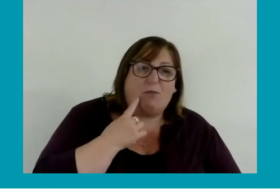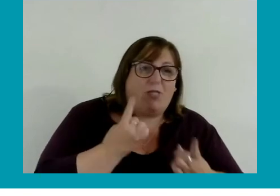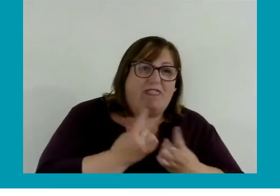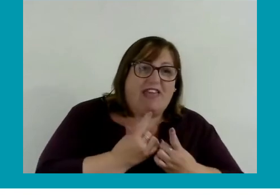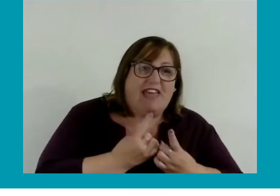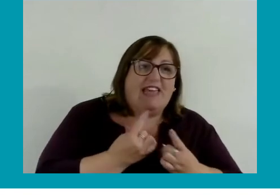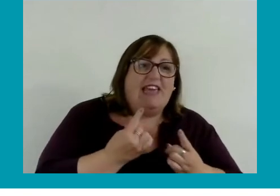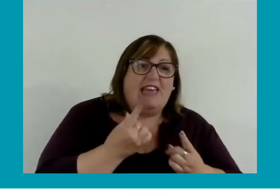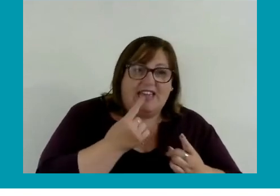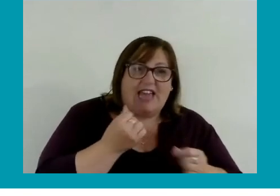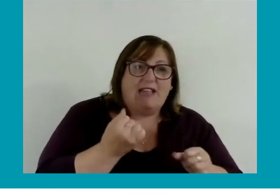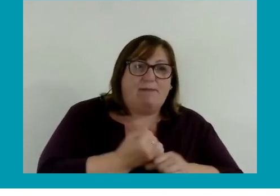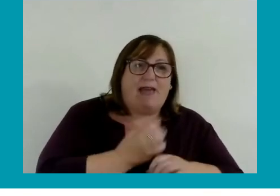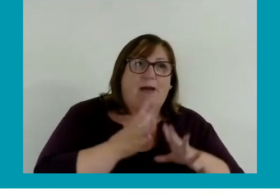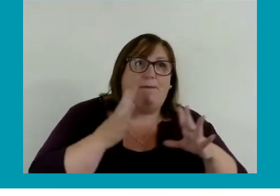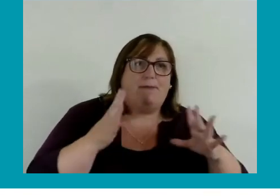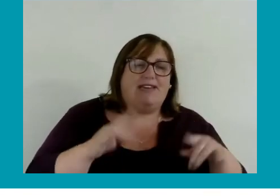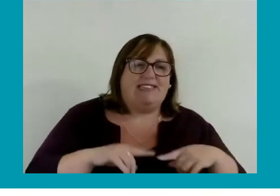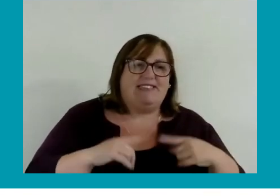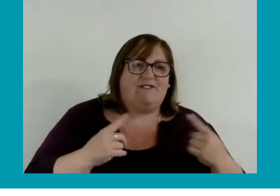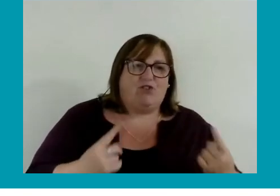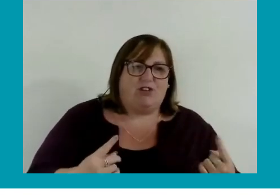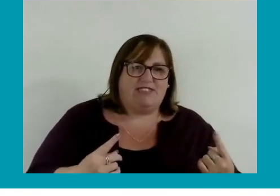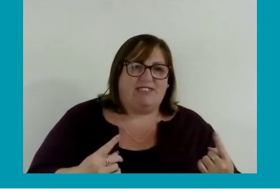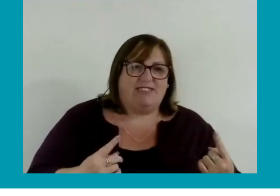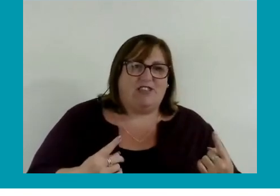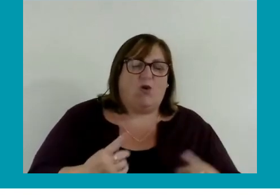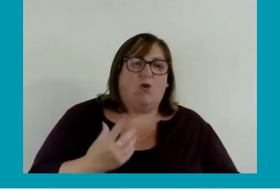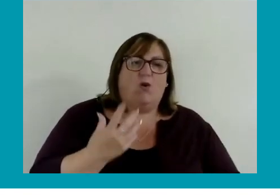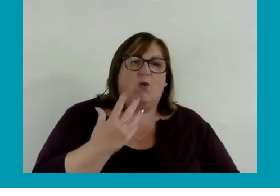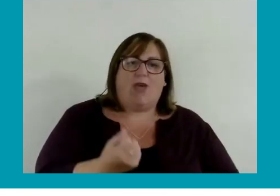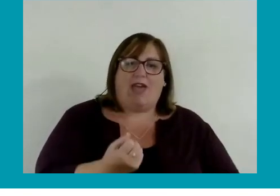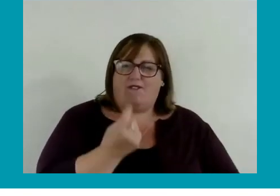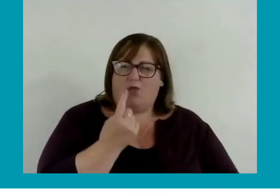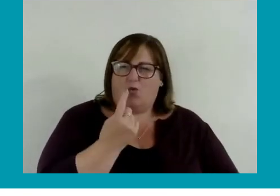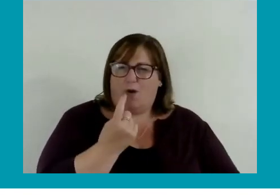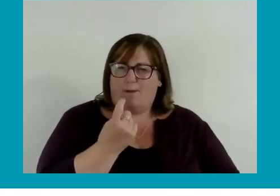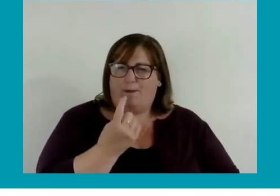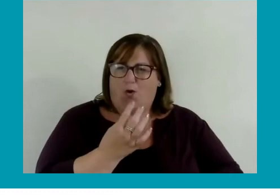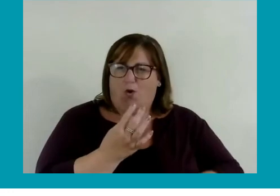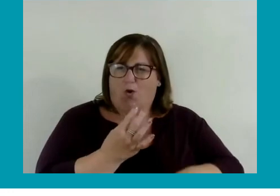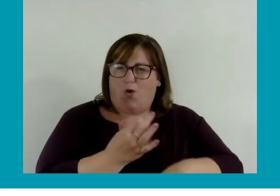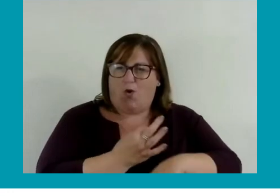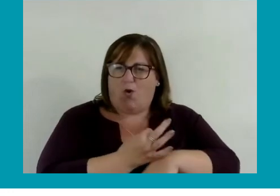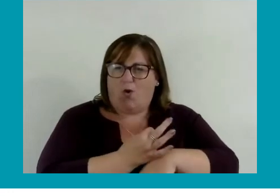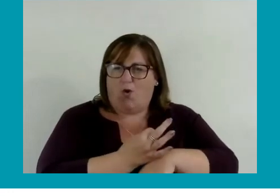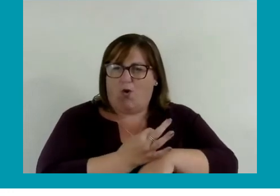uh i have got one last question before we go to Q & A well kind of one and a half and it is